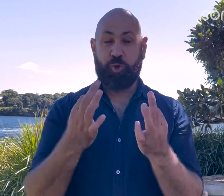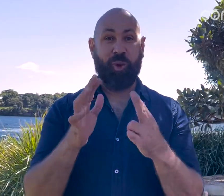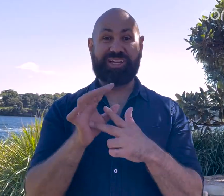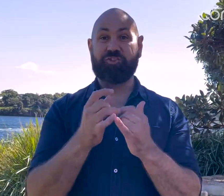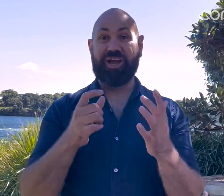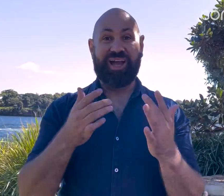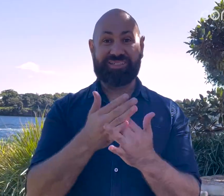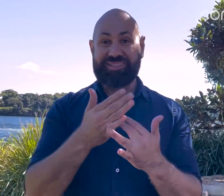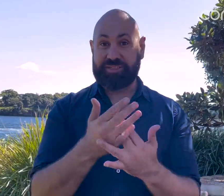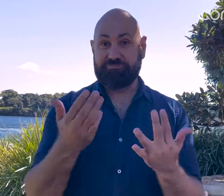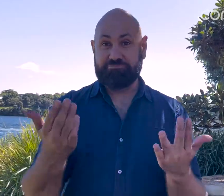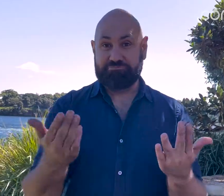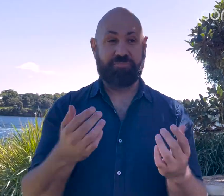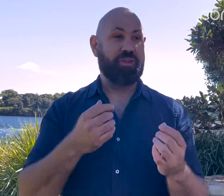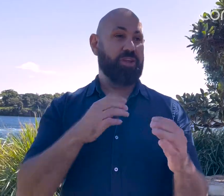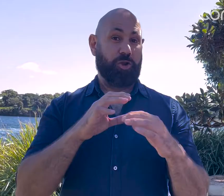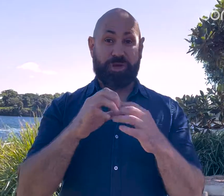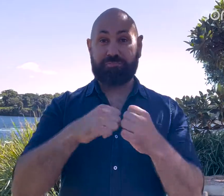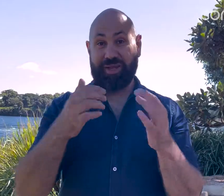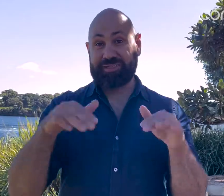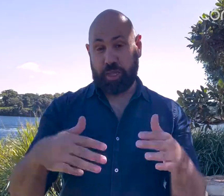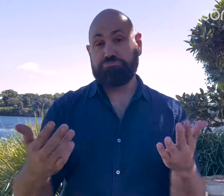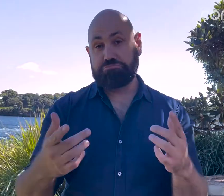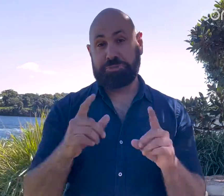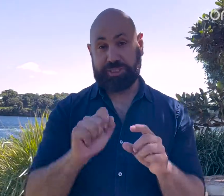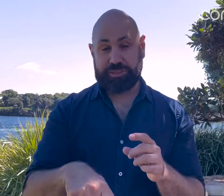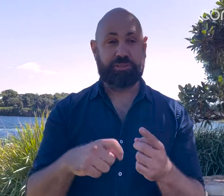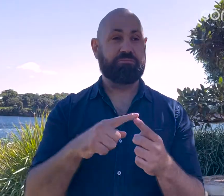Without access to NDIS funding, it can be difficult to overcome communication barriers,